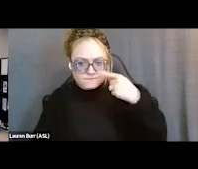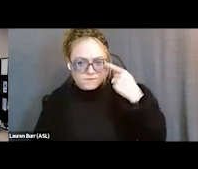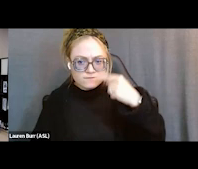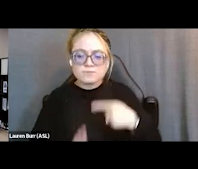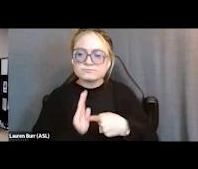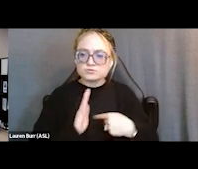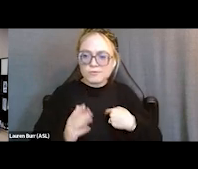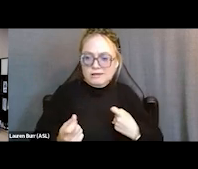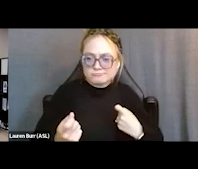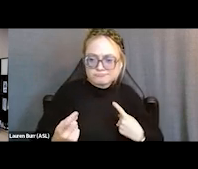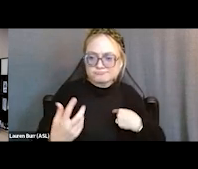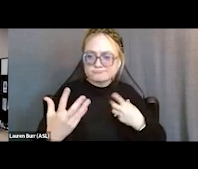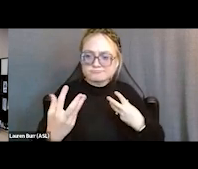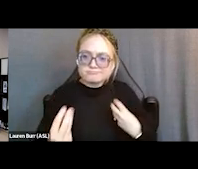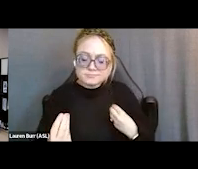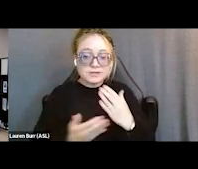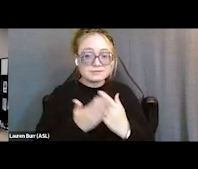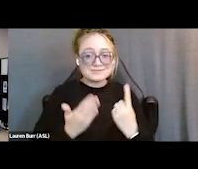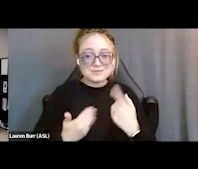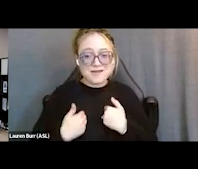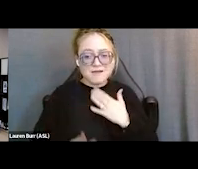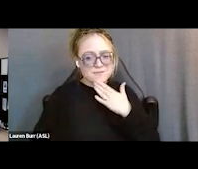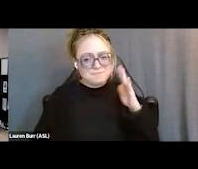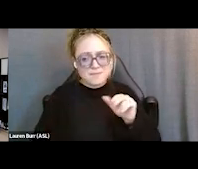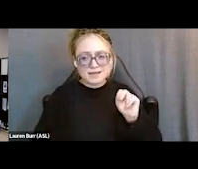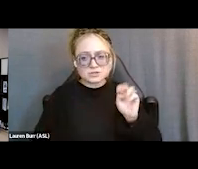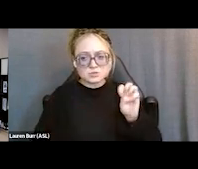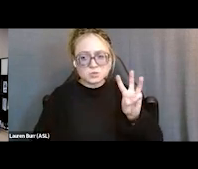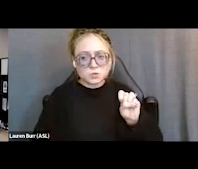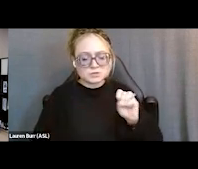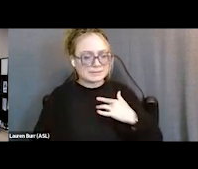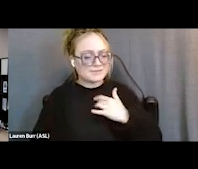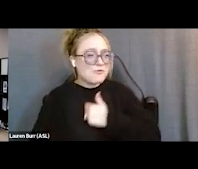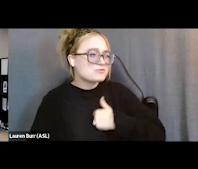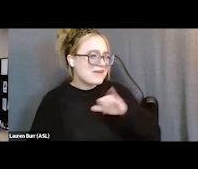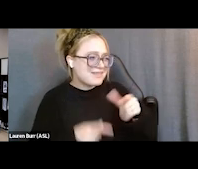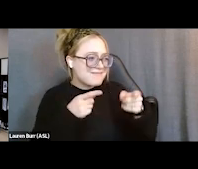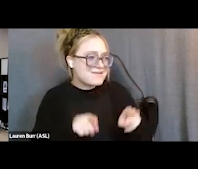Like, you know, if someone has some bad news, we tend to apologize like, oh, I'm so sorry that happened, right?